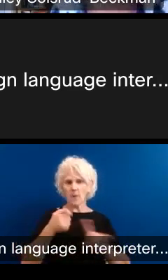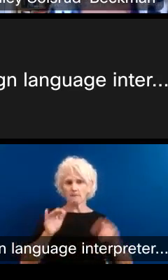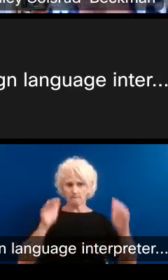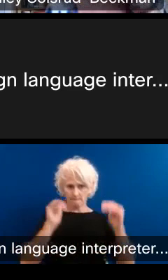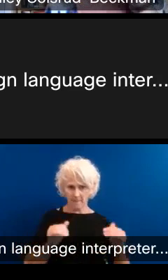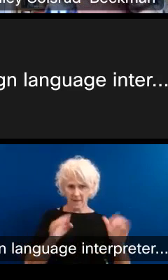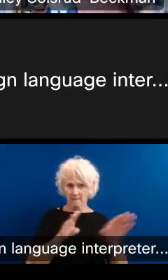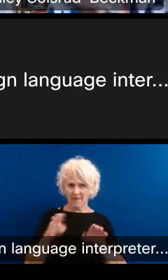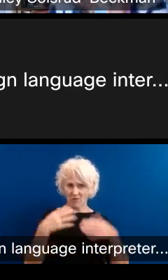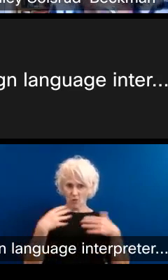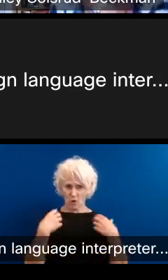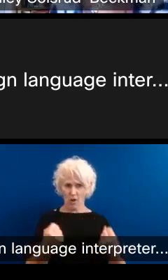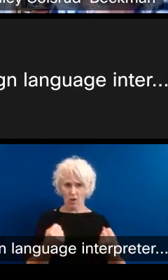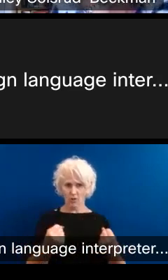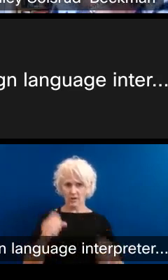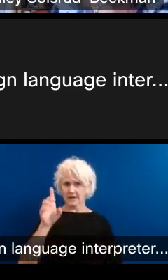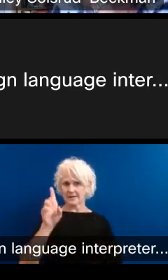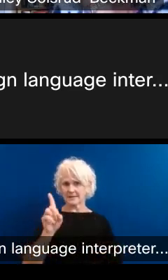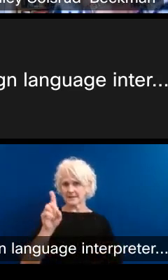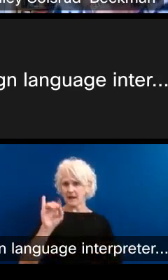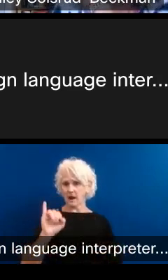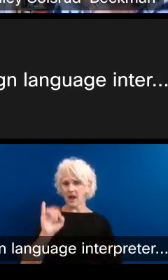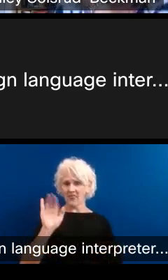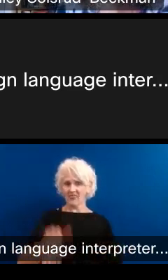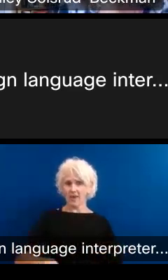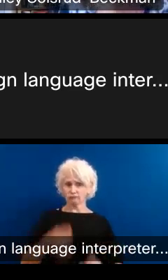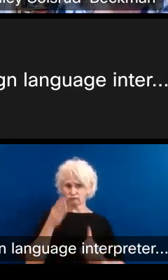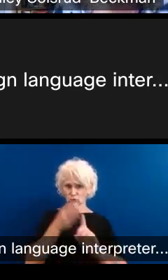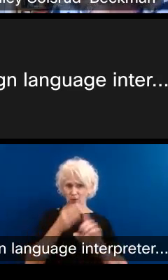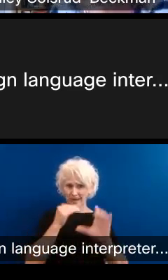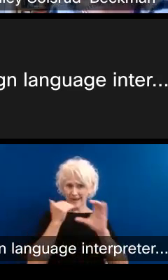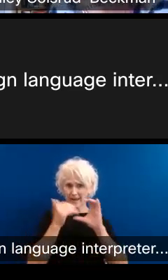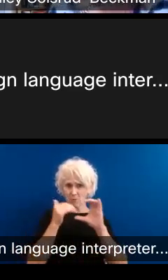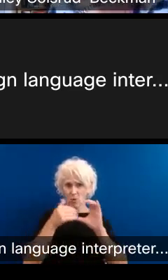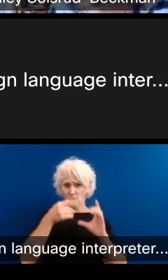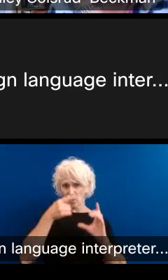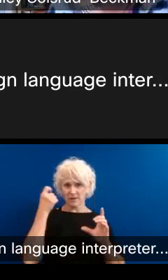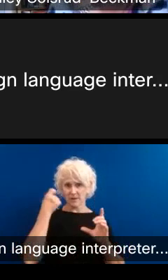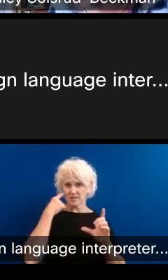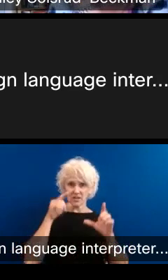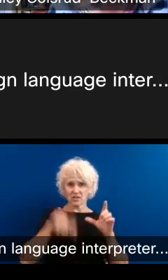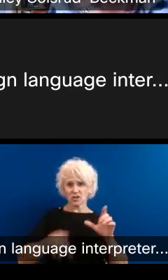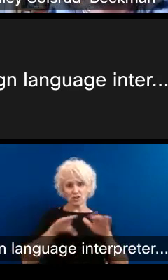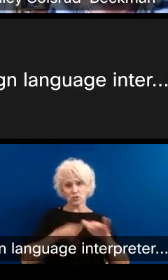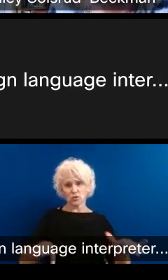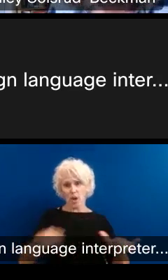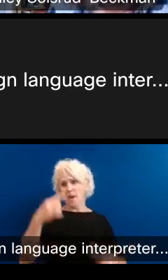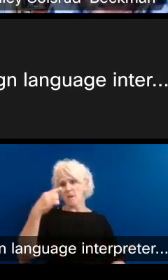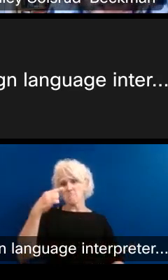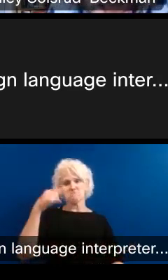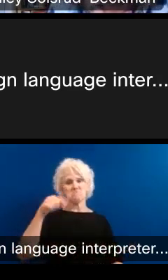we have Di's direct email address because she is the children's mental health guru. And then